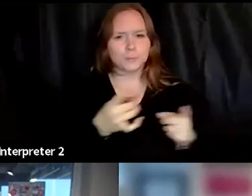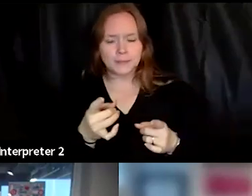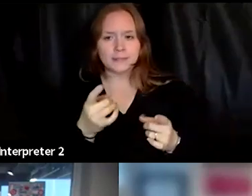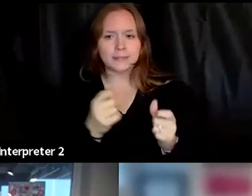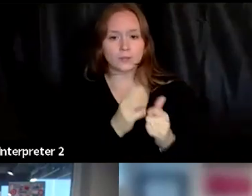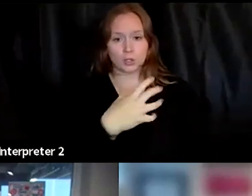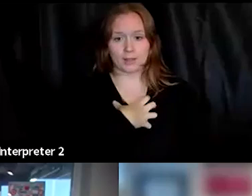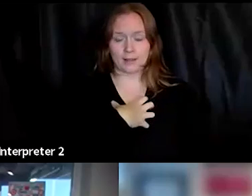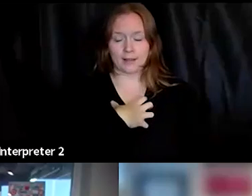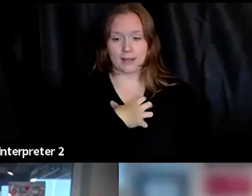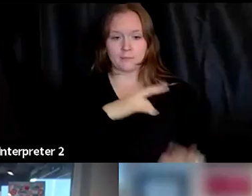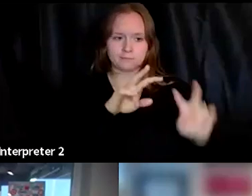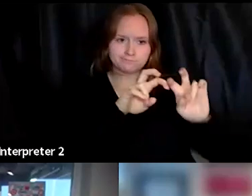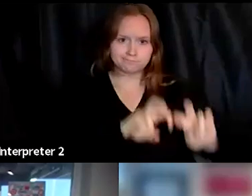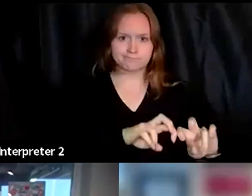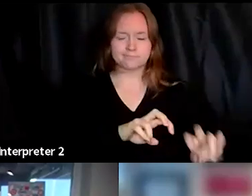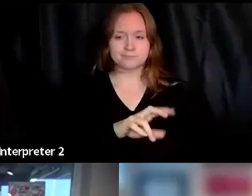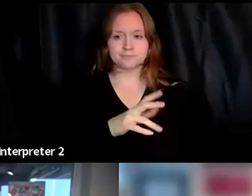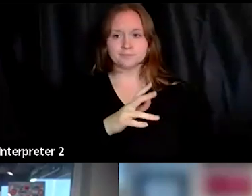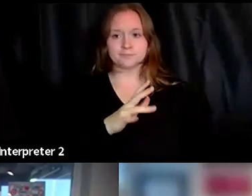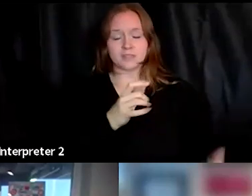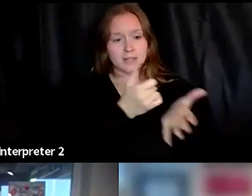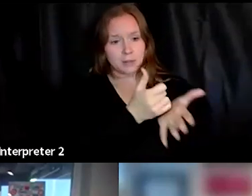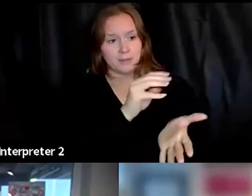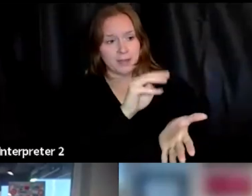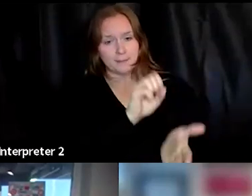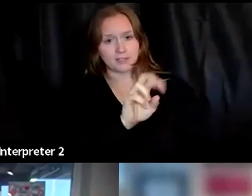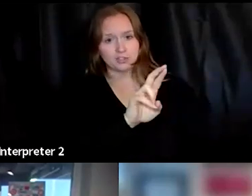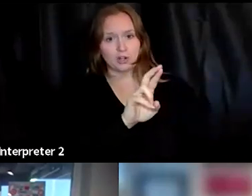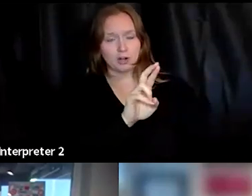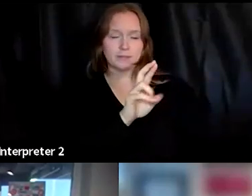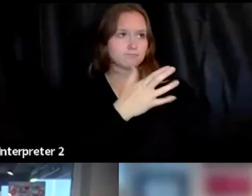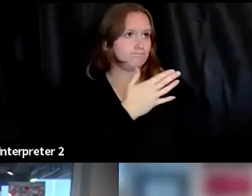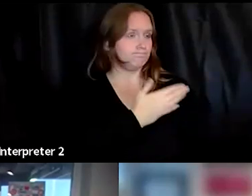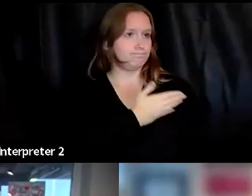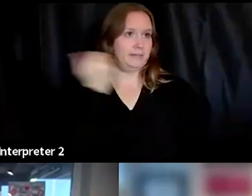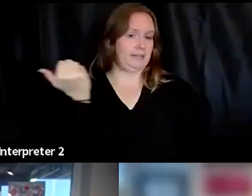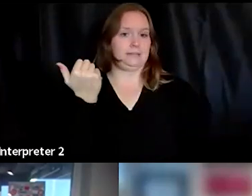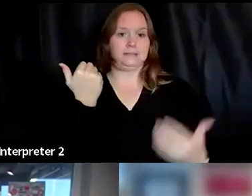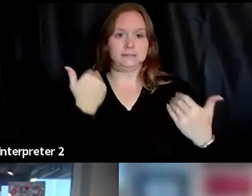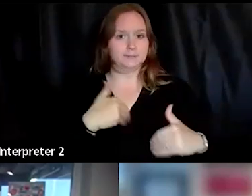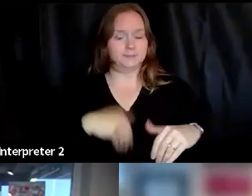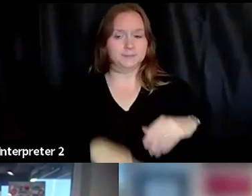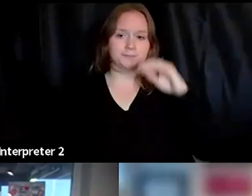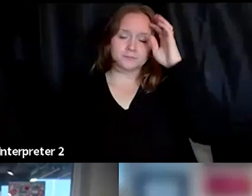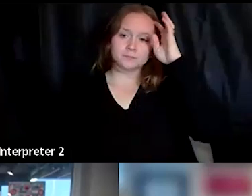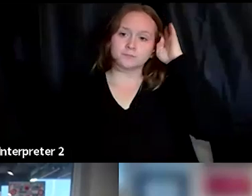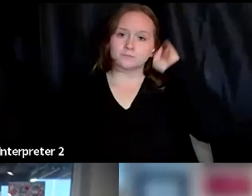and to really help you, you know, make your MSR the best that it can be. And often you might go back to the applicant